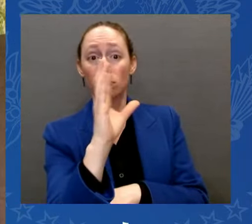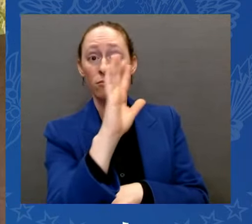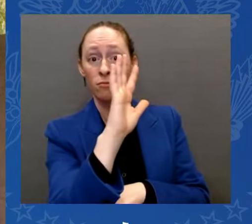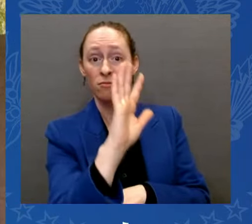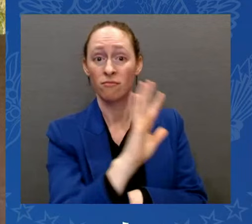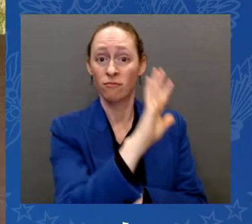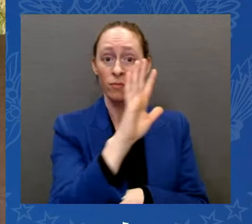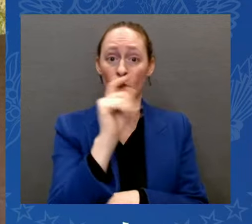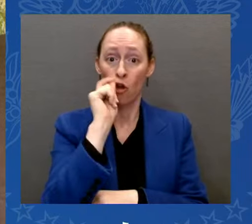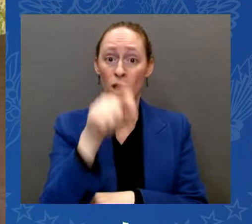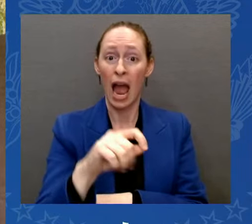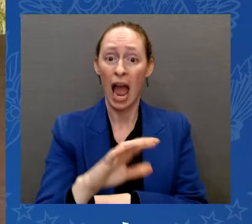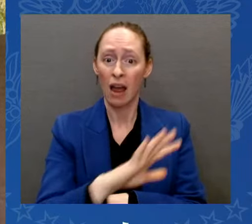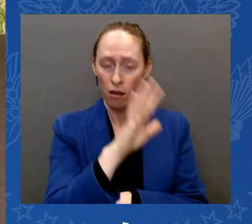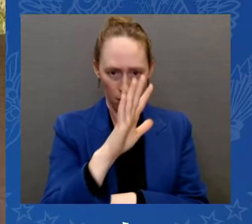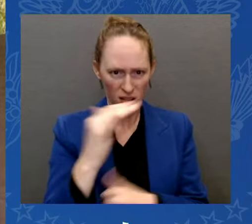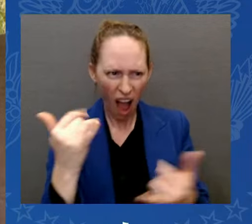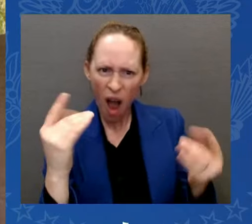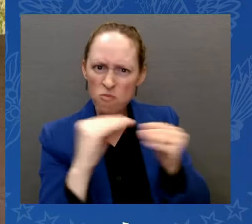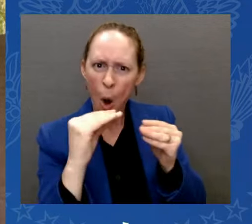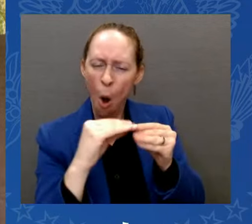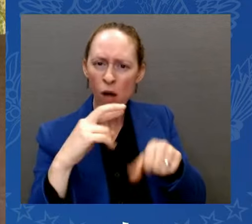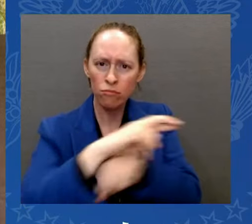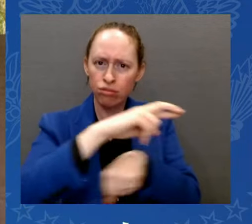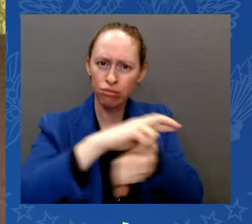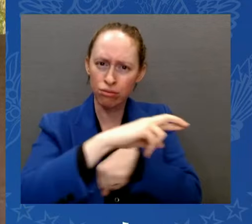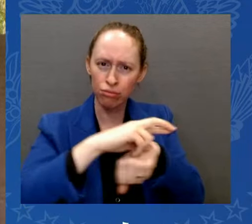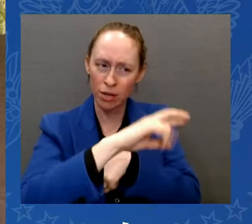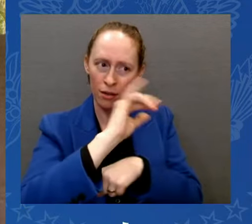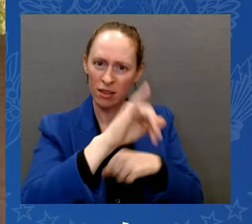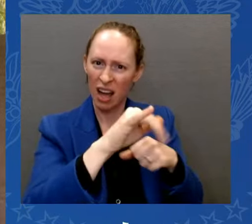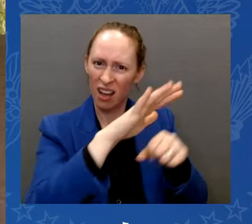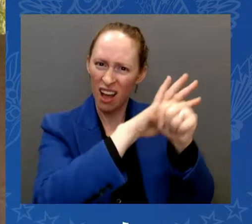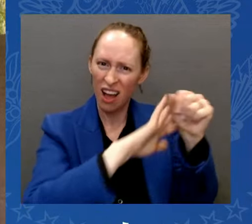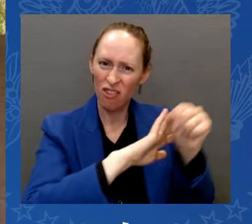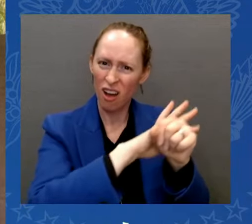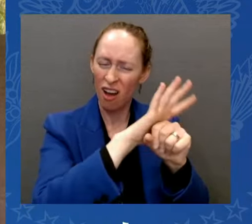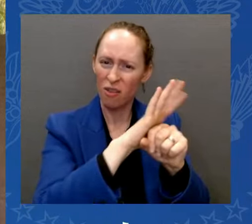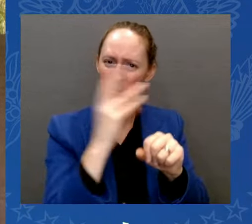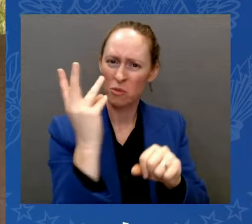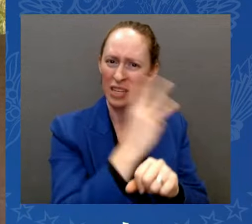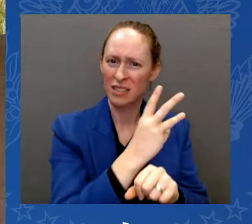we have since the start of this conflict. And we're going to continue to do whatever it takes to give them the capacity to defend themselves.